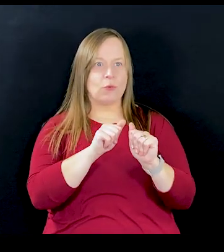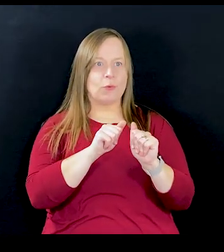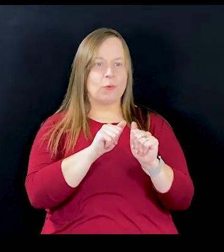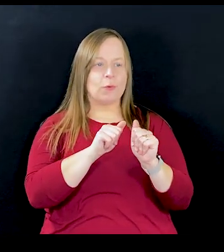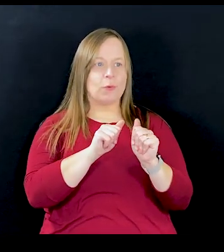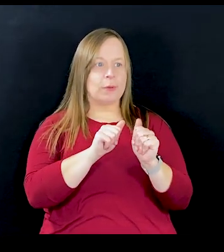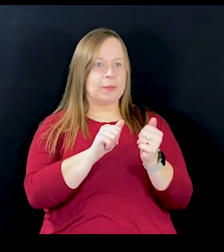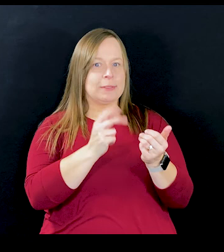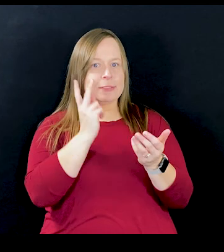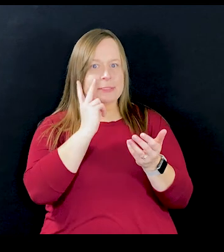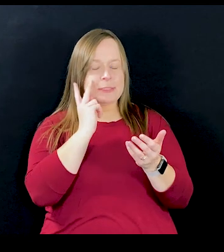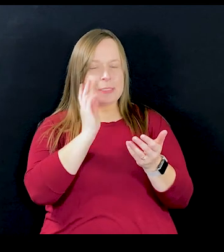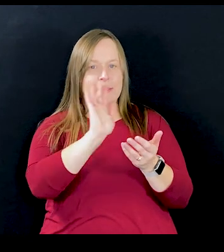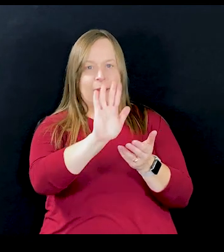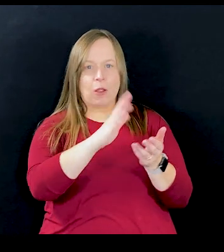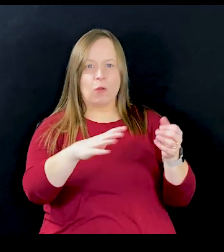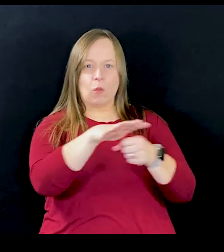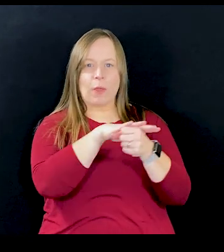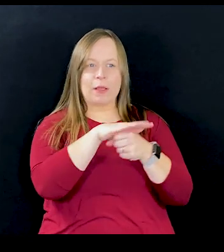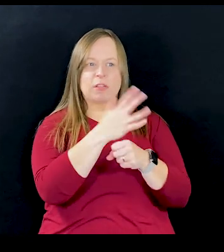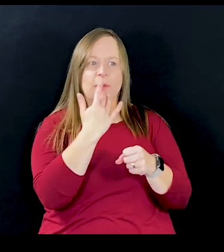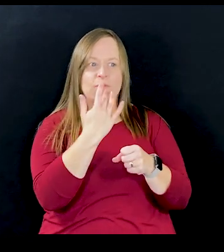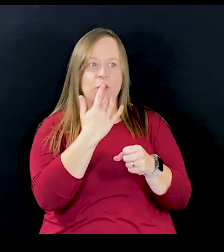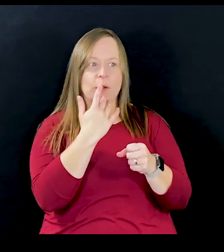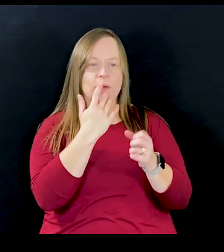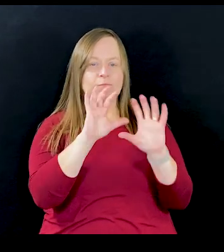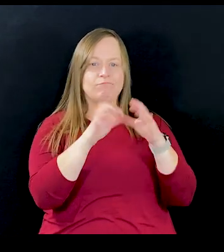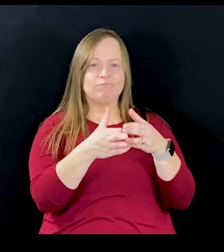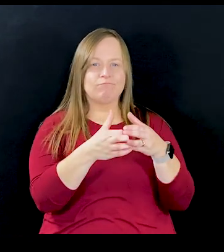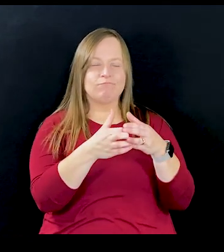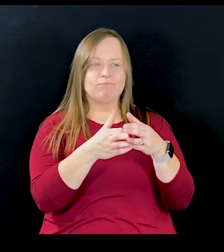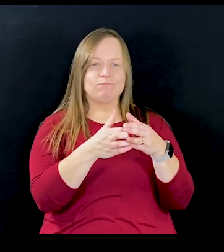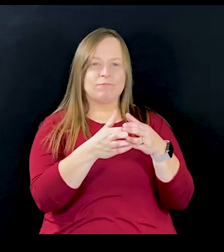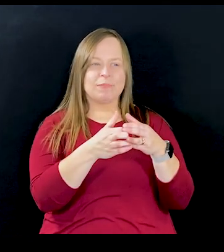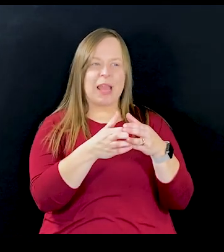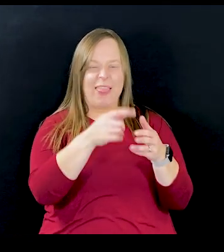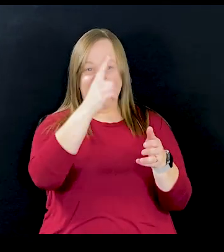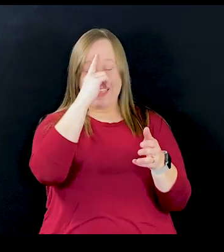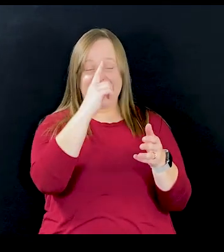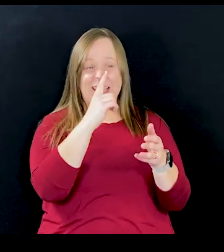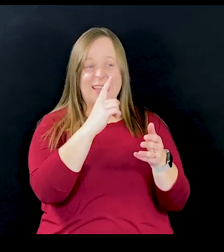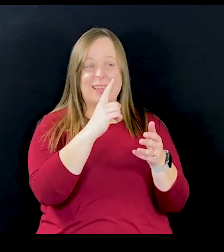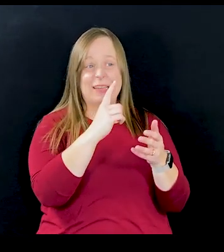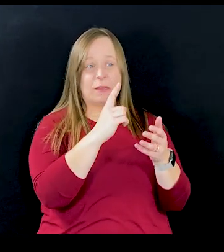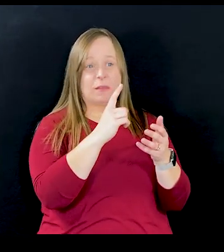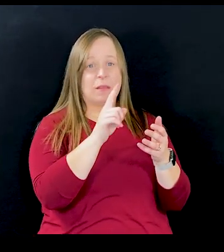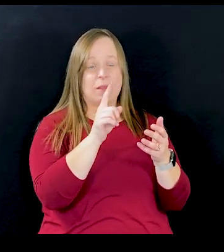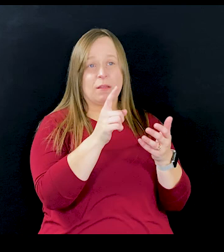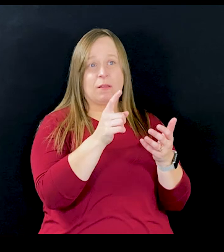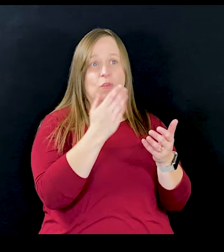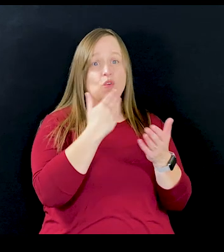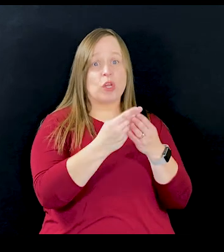where they gather on their terms. And I think it's the antidote to the "othering," if you will,